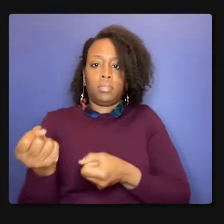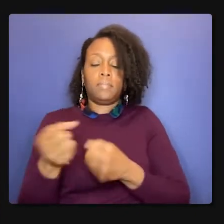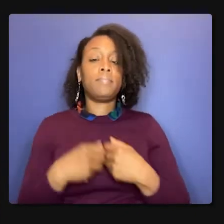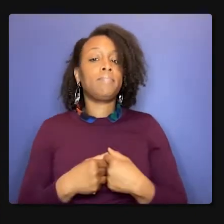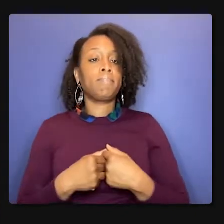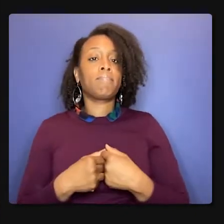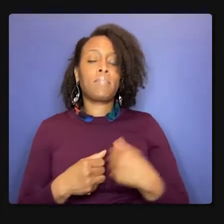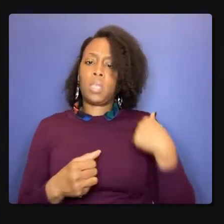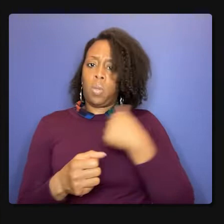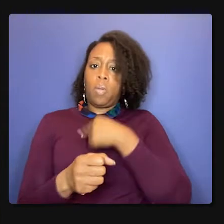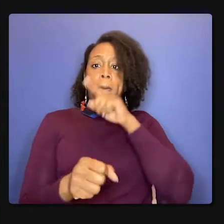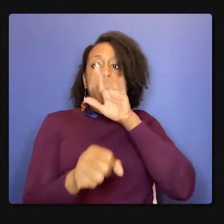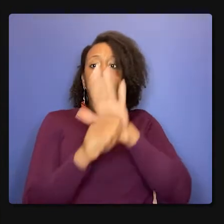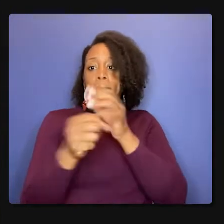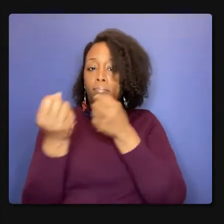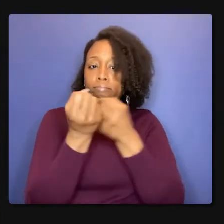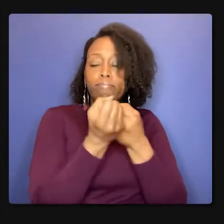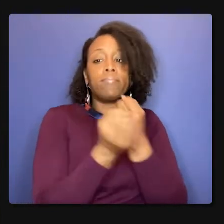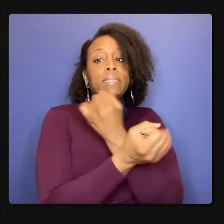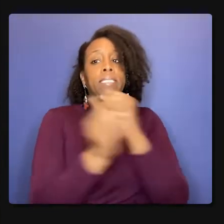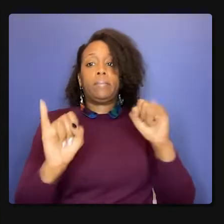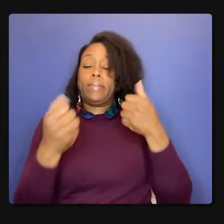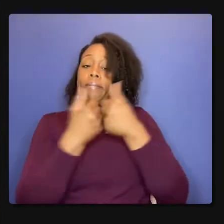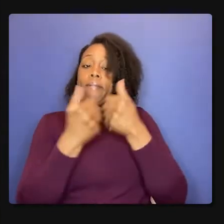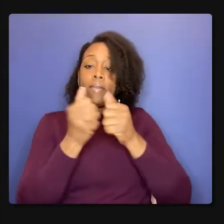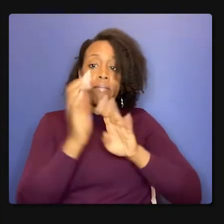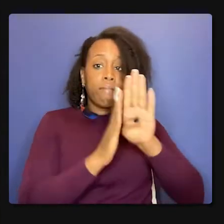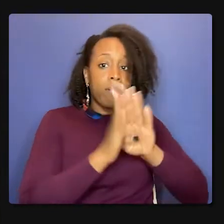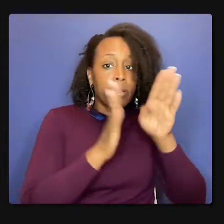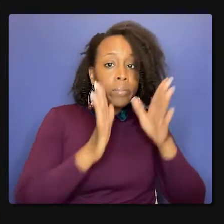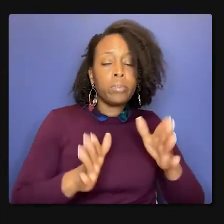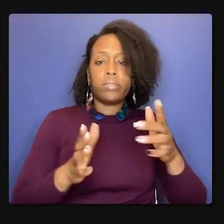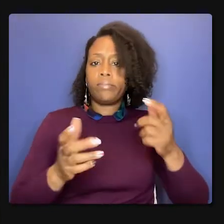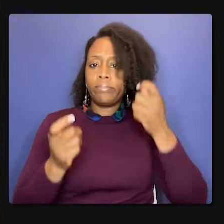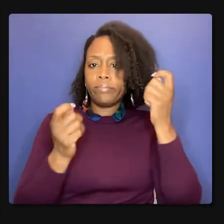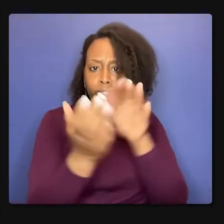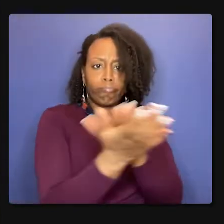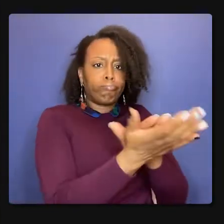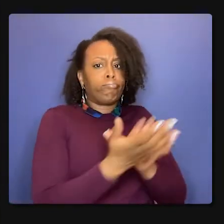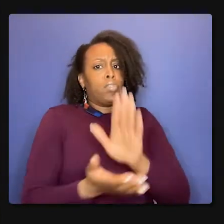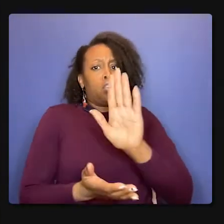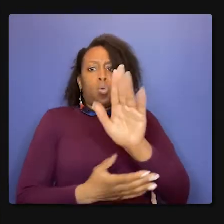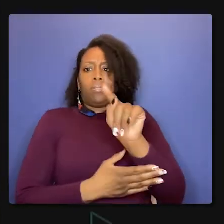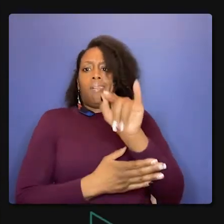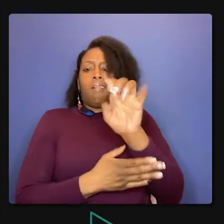We're committed to supporting independent game developers and celebrating your titles on our platform.